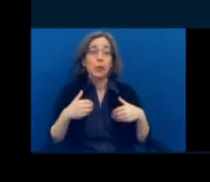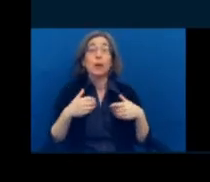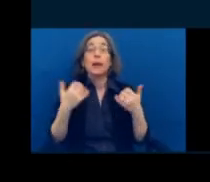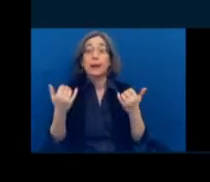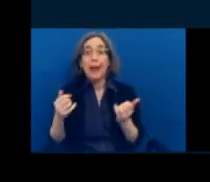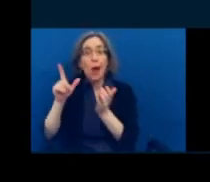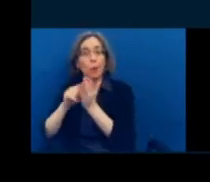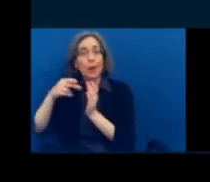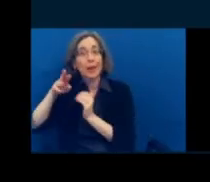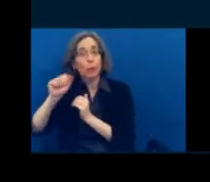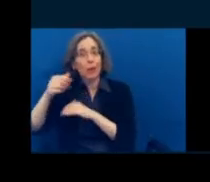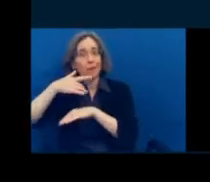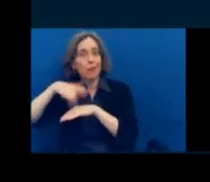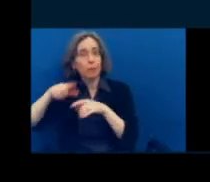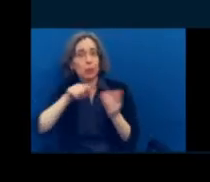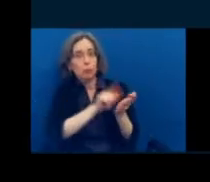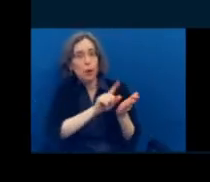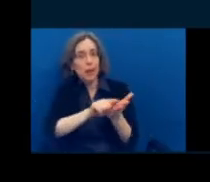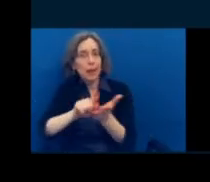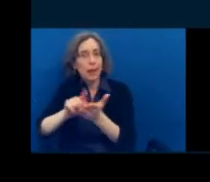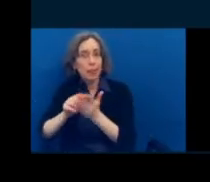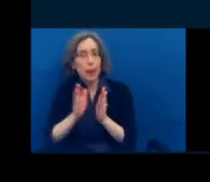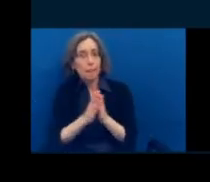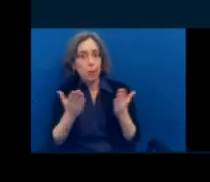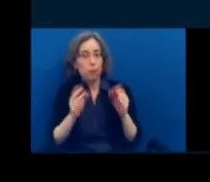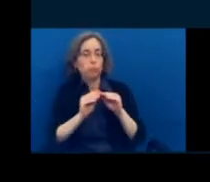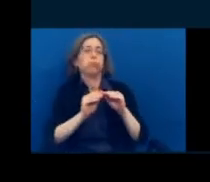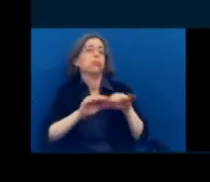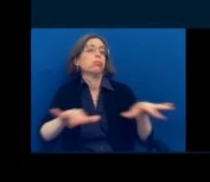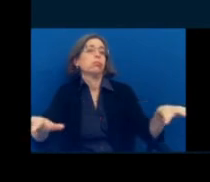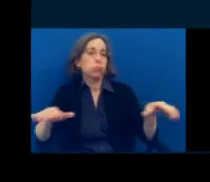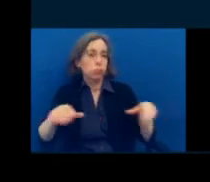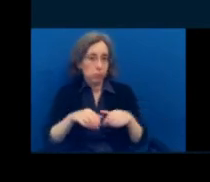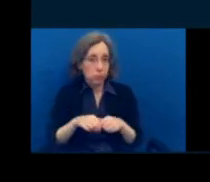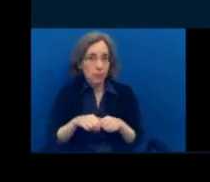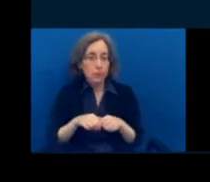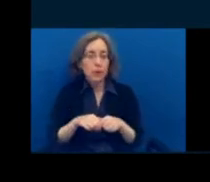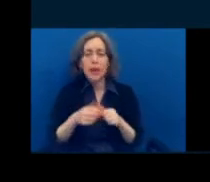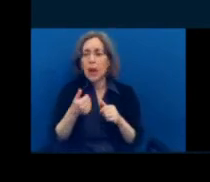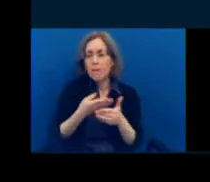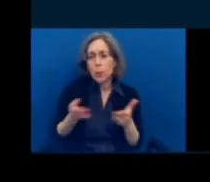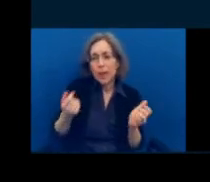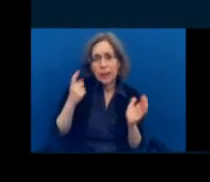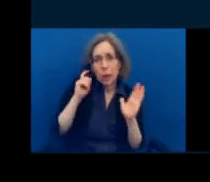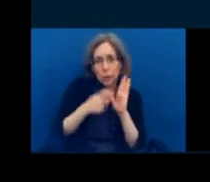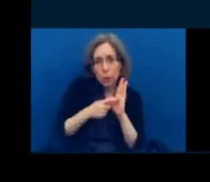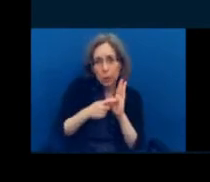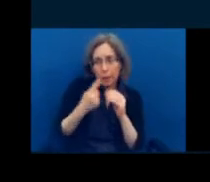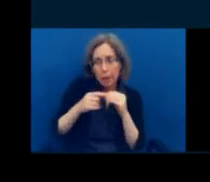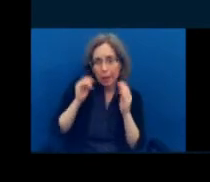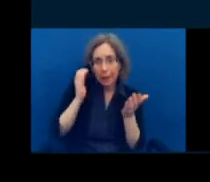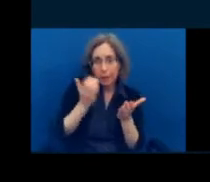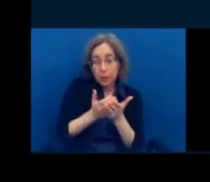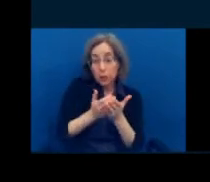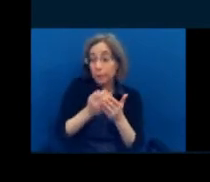PRESS, PURSUIT OF ANATOMY EXPLODED. THERE ARE A COUPLE THINGS I WANT TO POINT OUT IN THIS IMAGE, FIRST OF ALL NOTE THE SHIFT OF